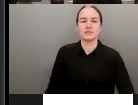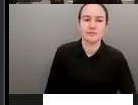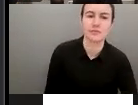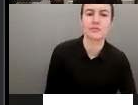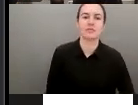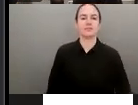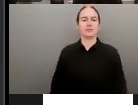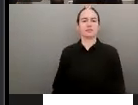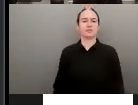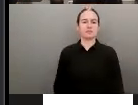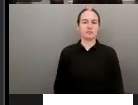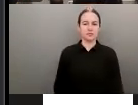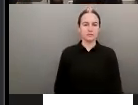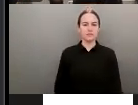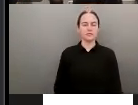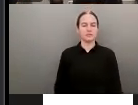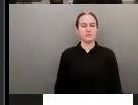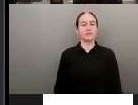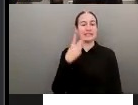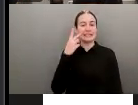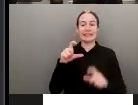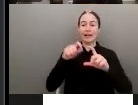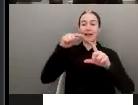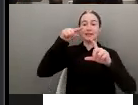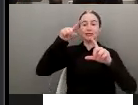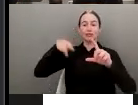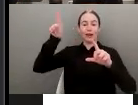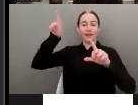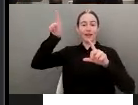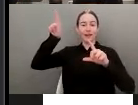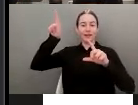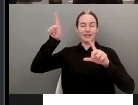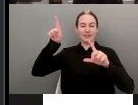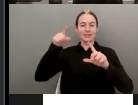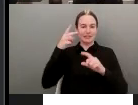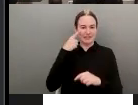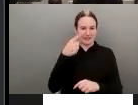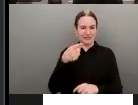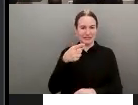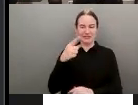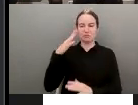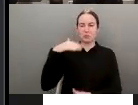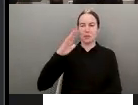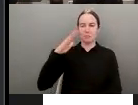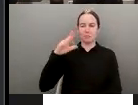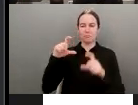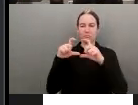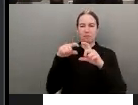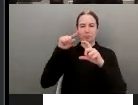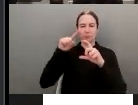rectangle with check-mark appearing like a button on top of everything.